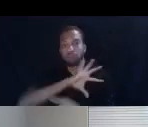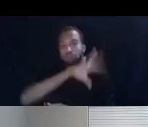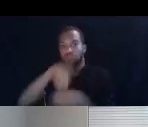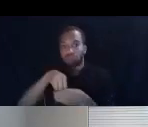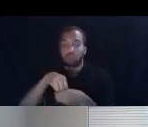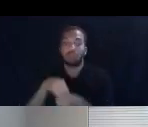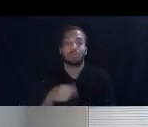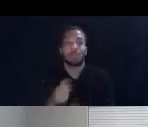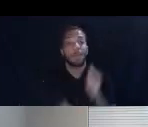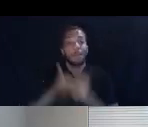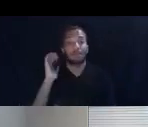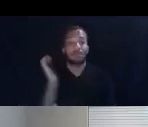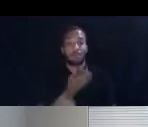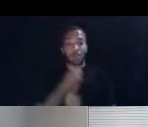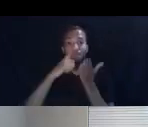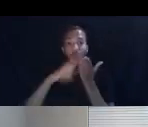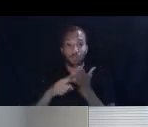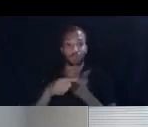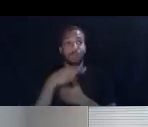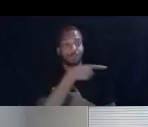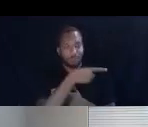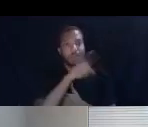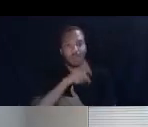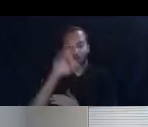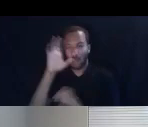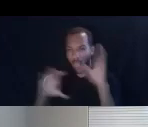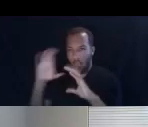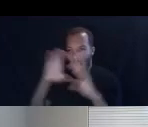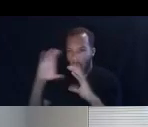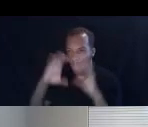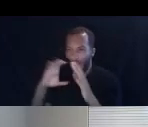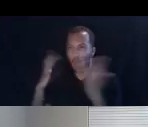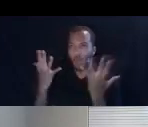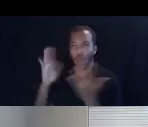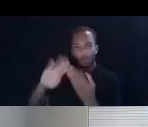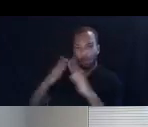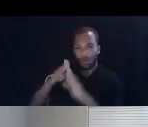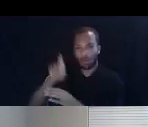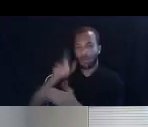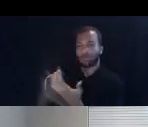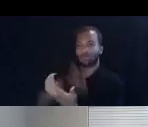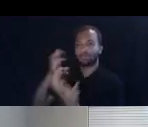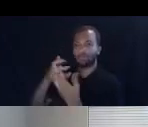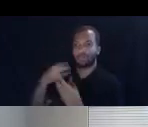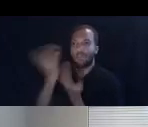of their funds addressing the needs that CHNA identifies. Coordinated Care Organizations or CCOs